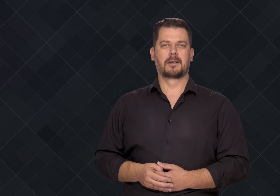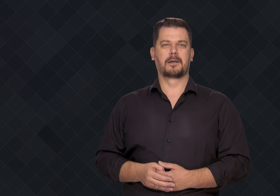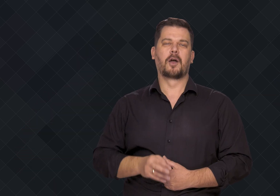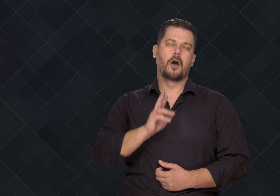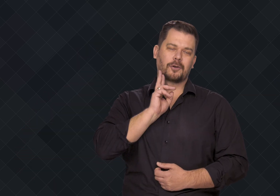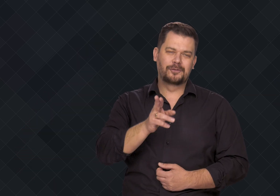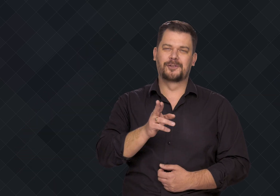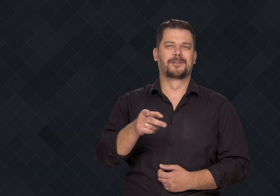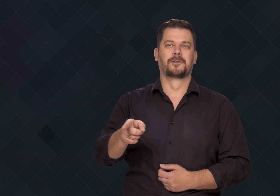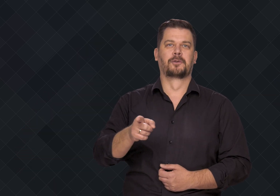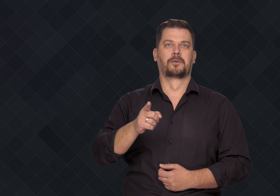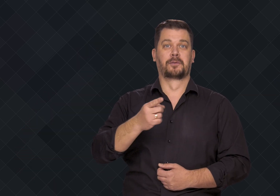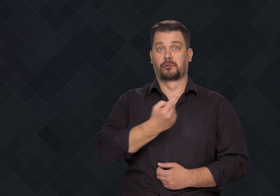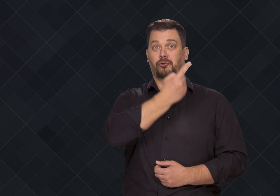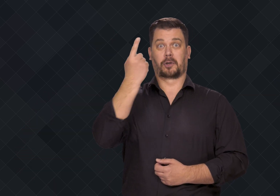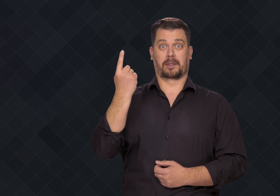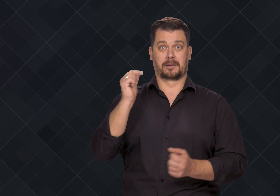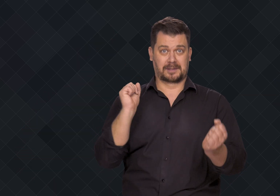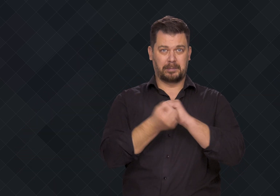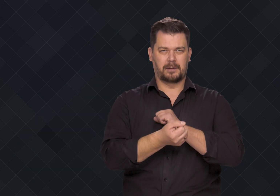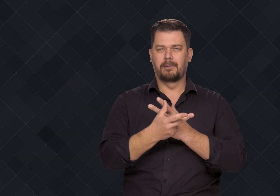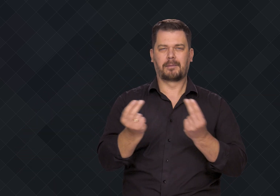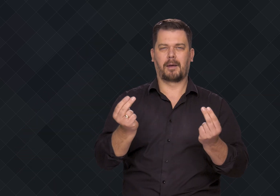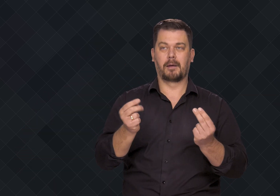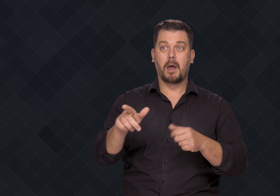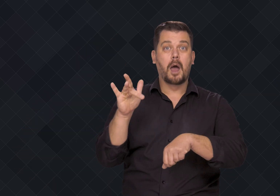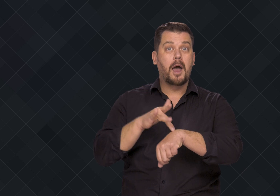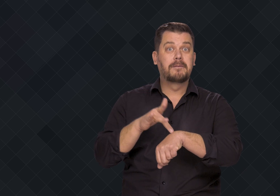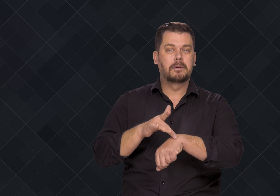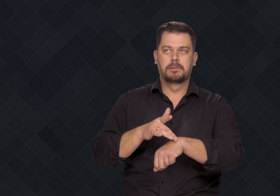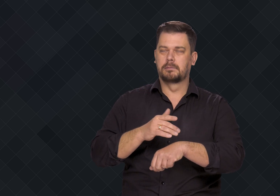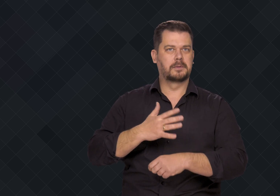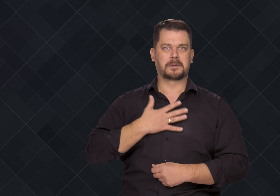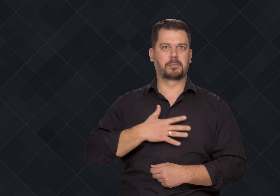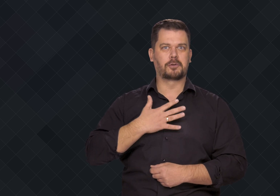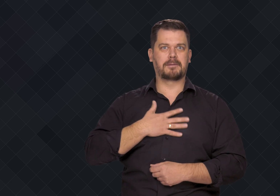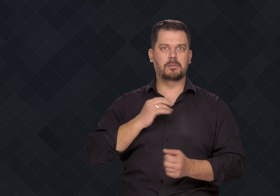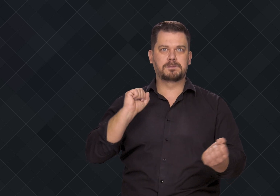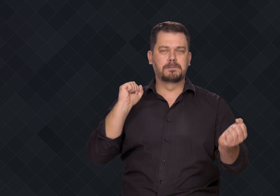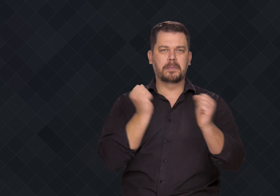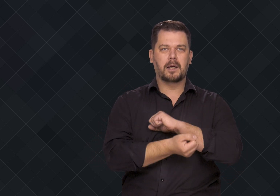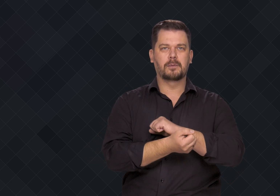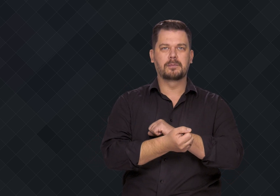Of course, it didn't happen overnight, but the effect exceeded their boldest expectations.